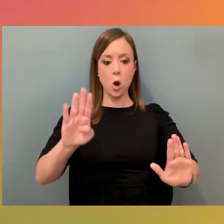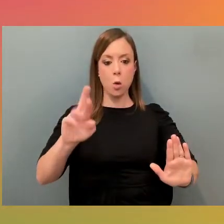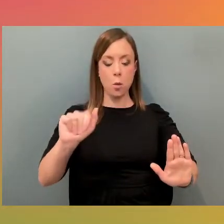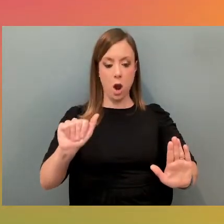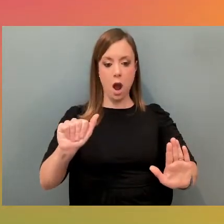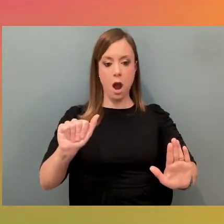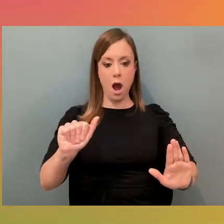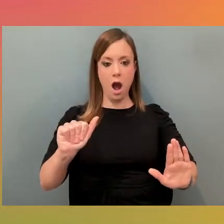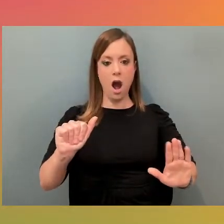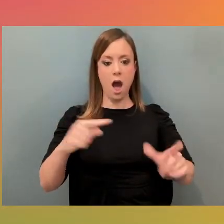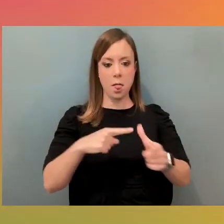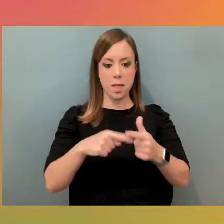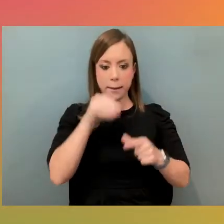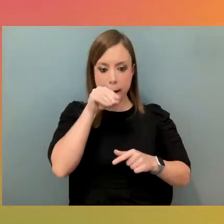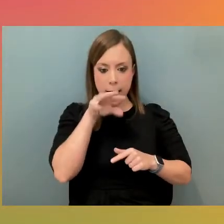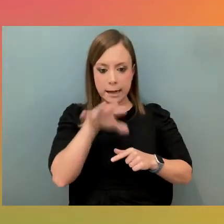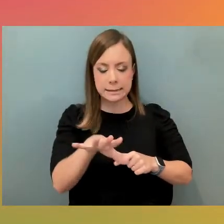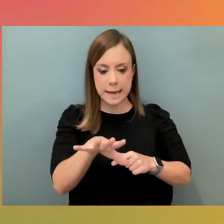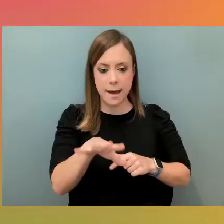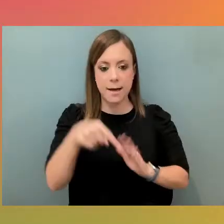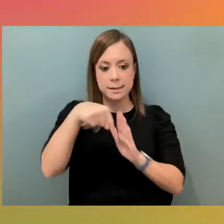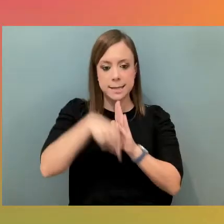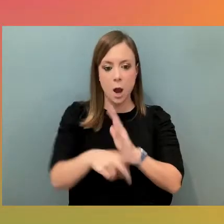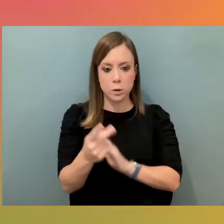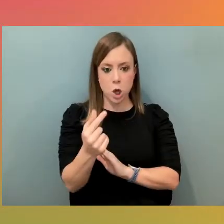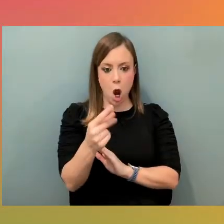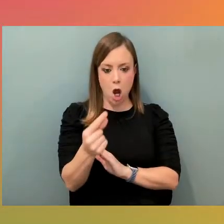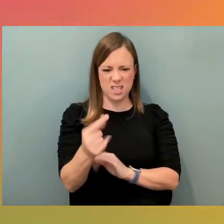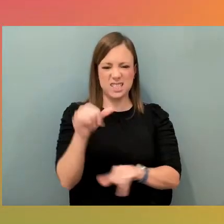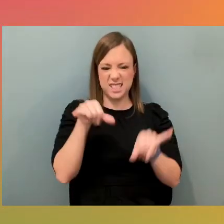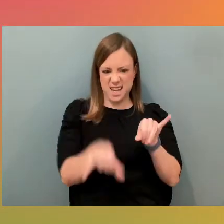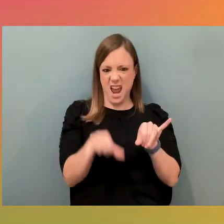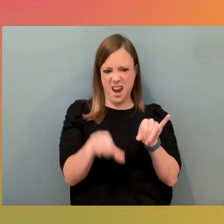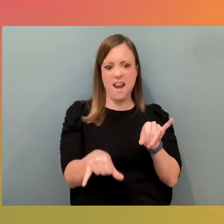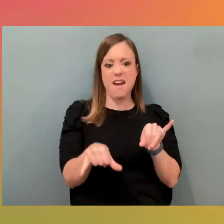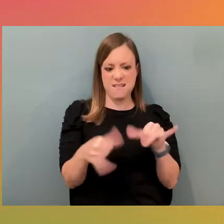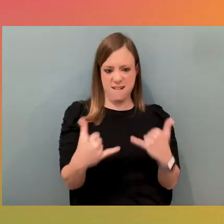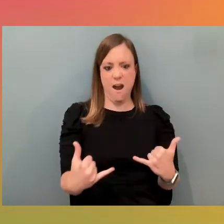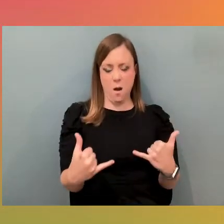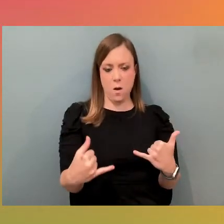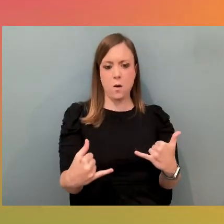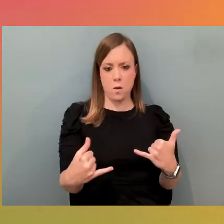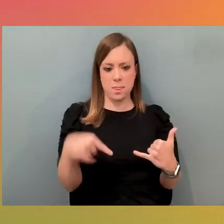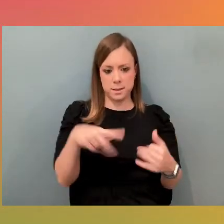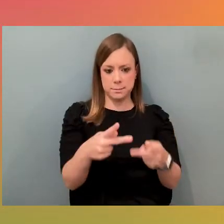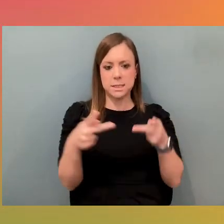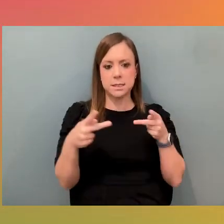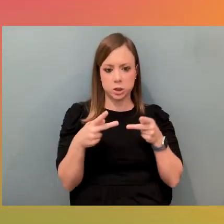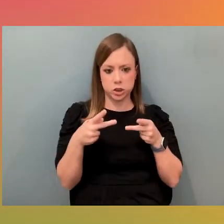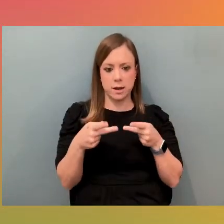LOOK FORWARD, INHALE, SLIDE INTO A COBRA. AND EXHALE DOWNWARD FACING DOG.